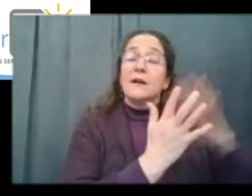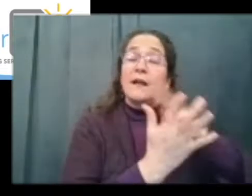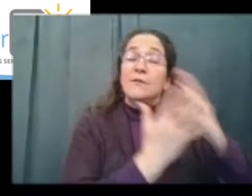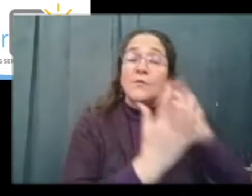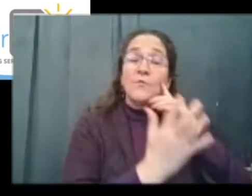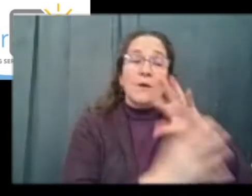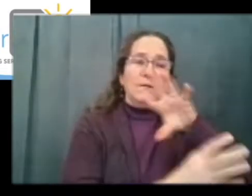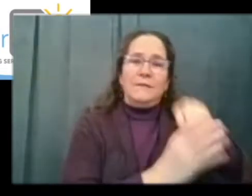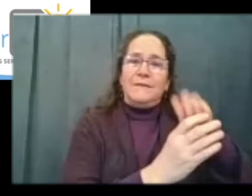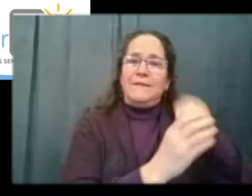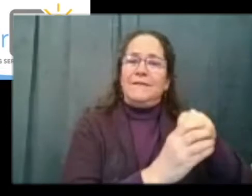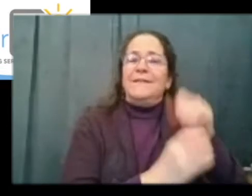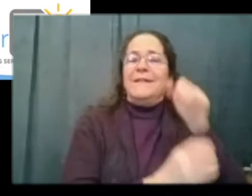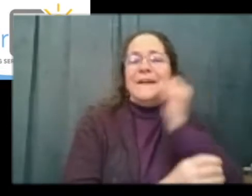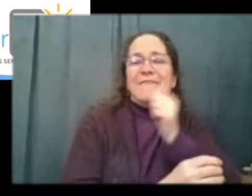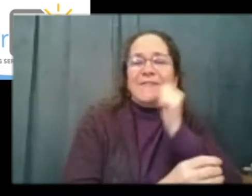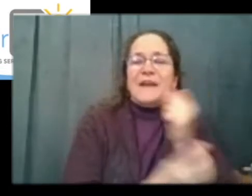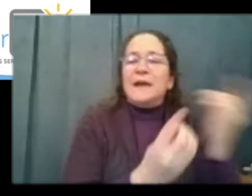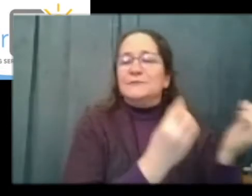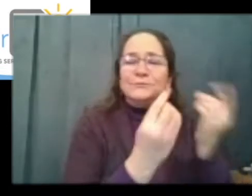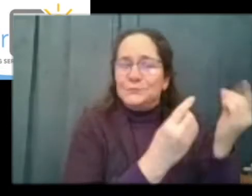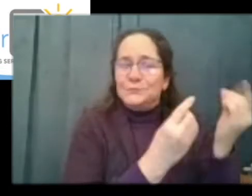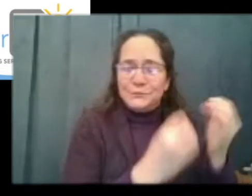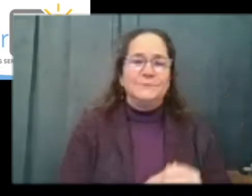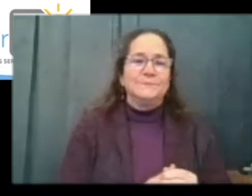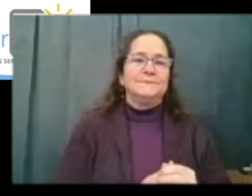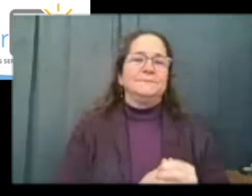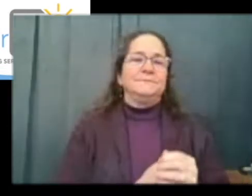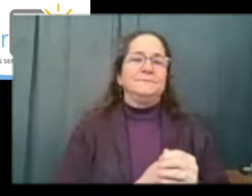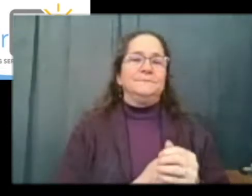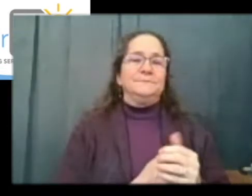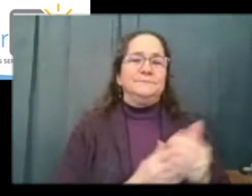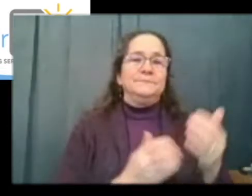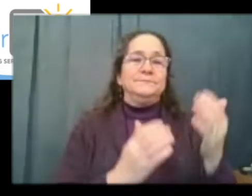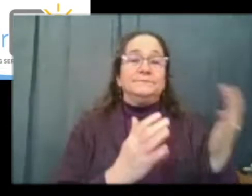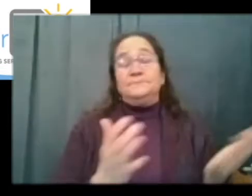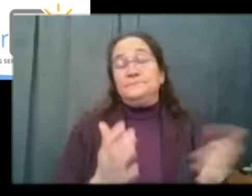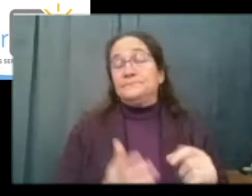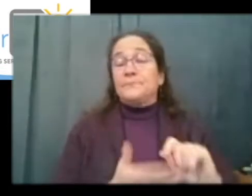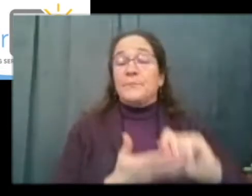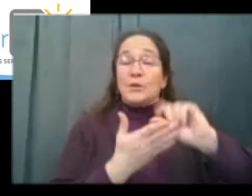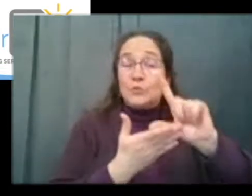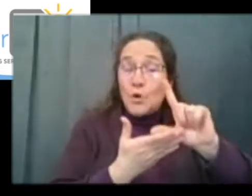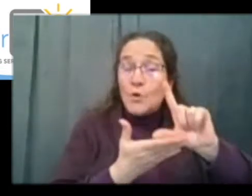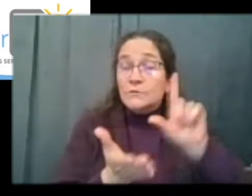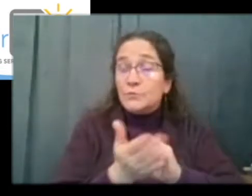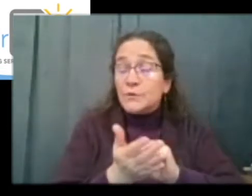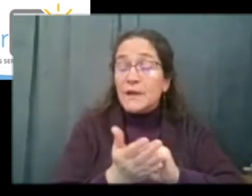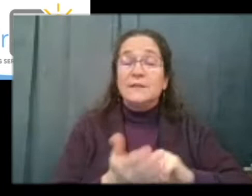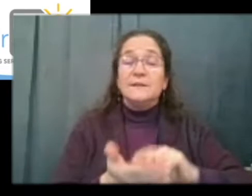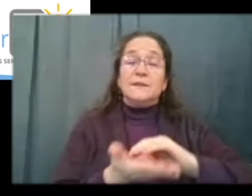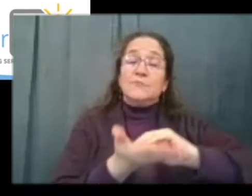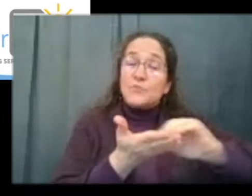Moving on to large print or Braille or auditory preplanning the environment